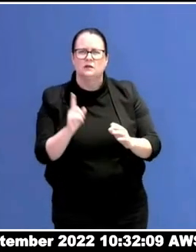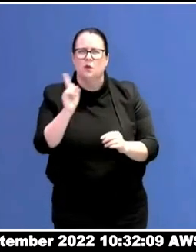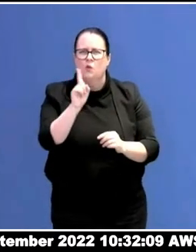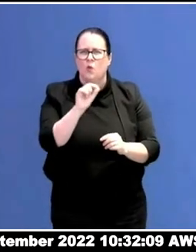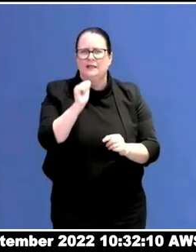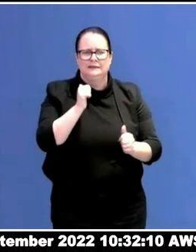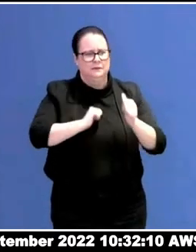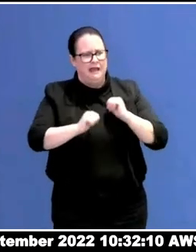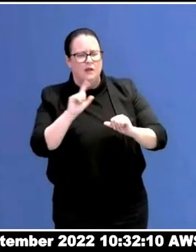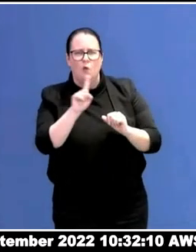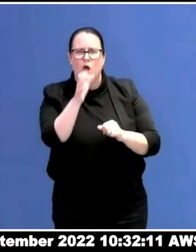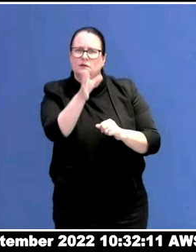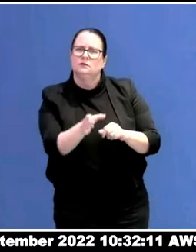return to the home?